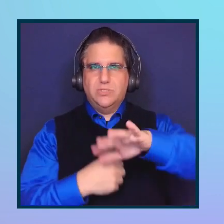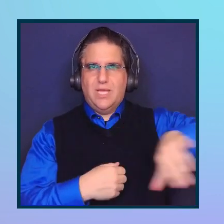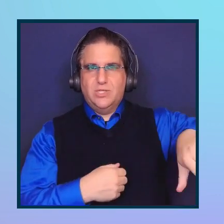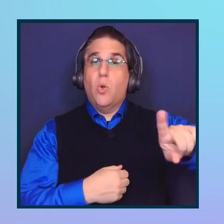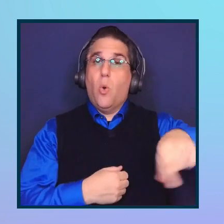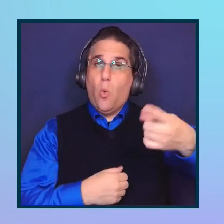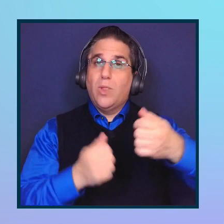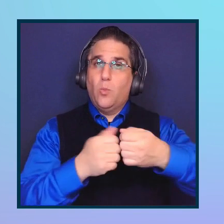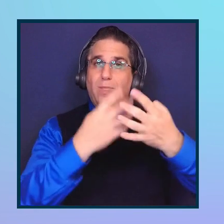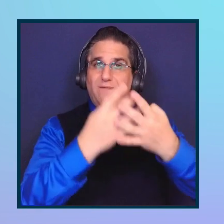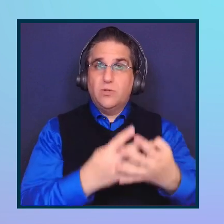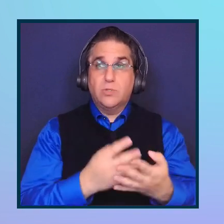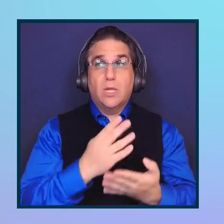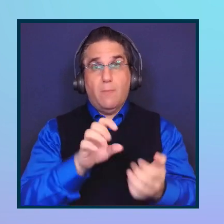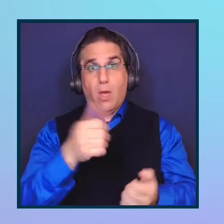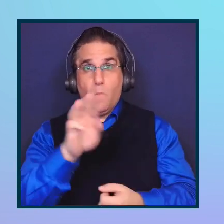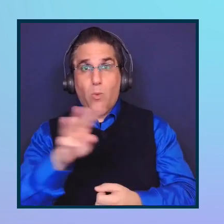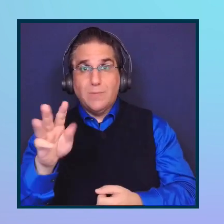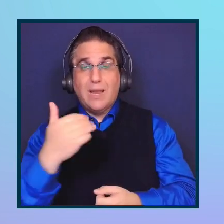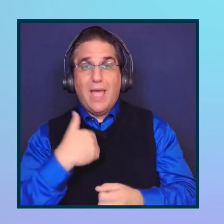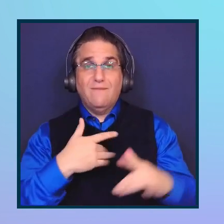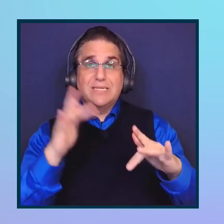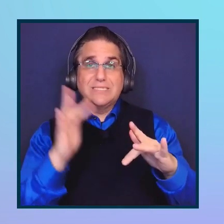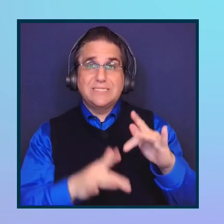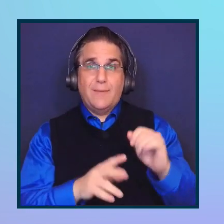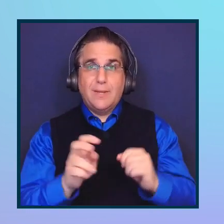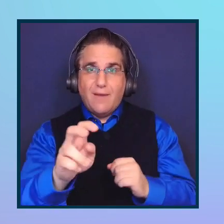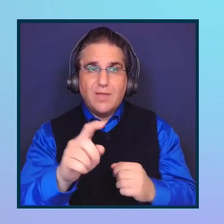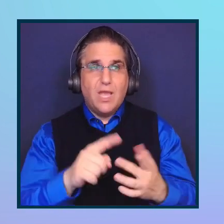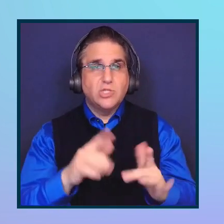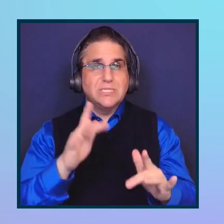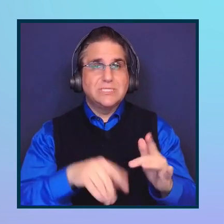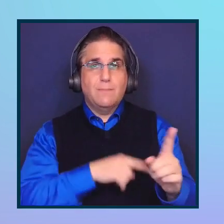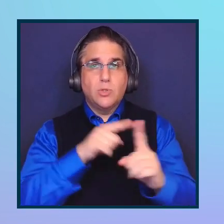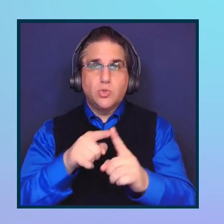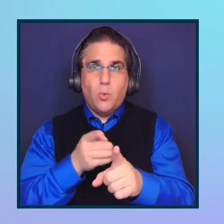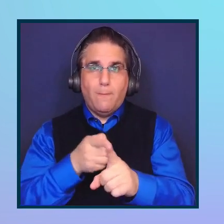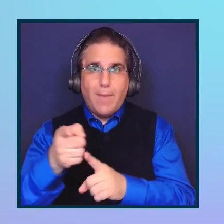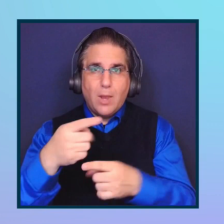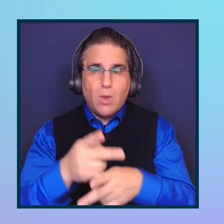There are some websites that have skip navigation, skip to main products, skip to filters, skip to footer,